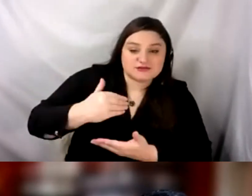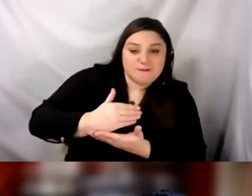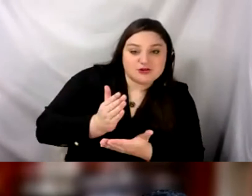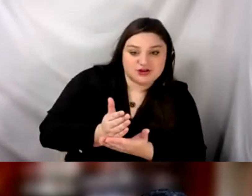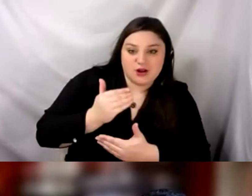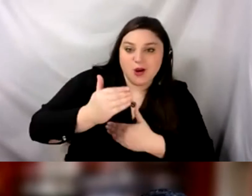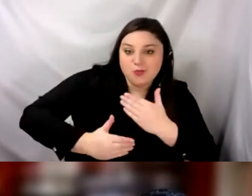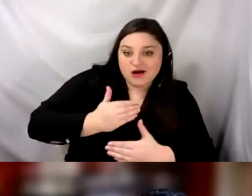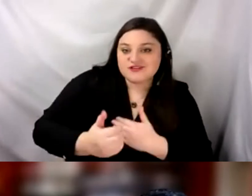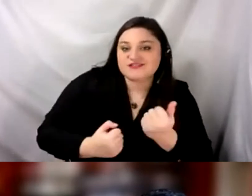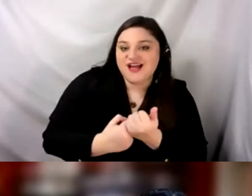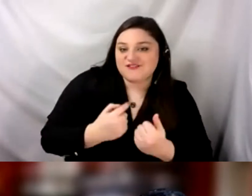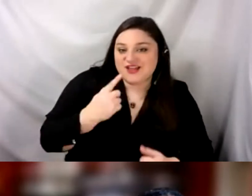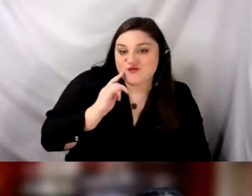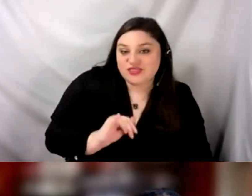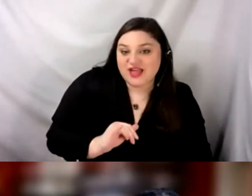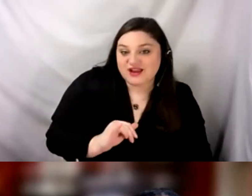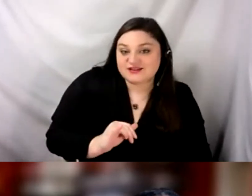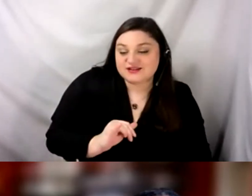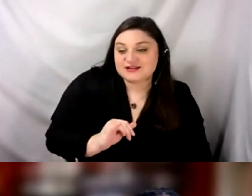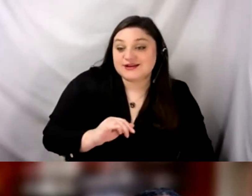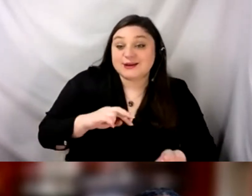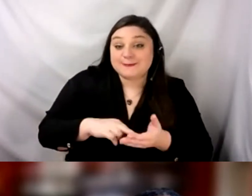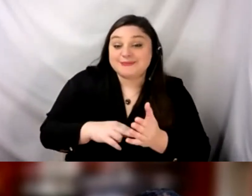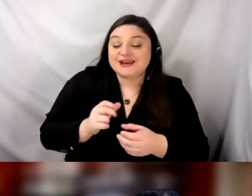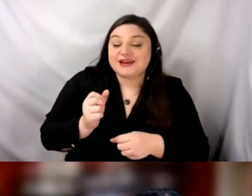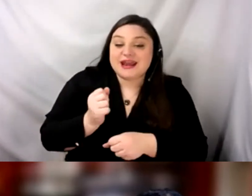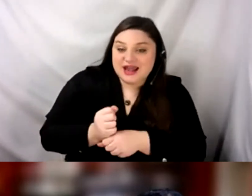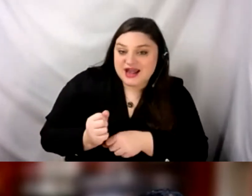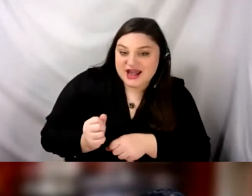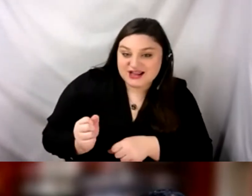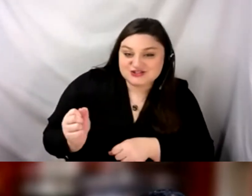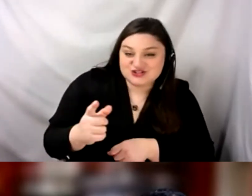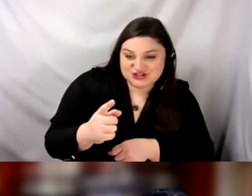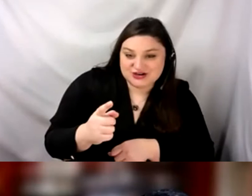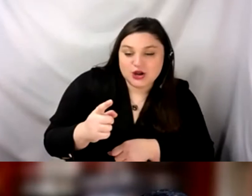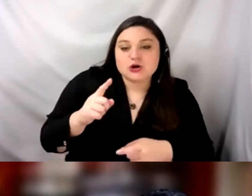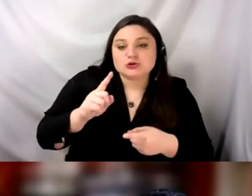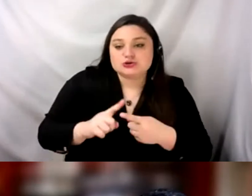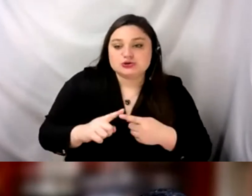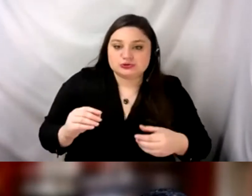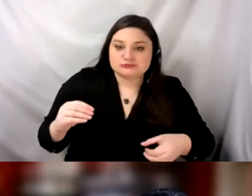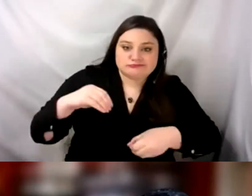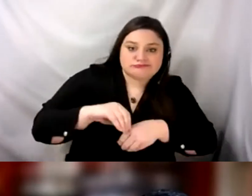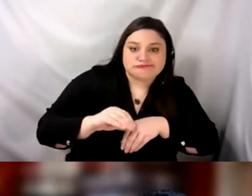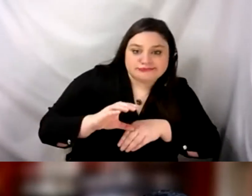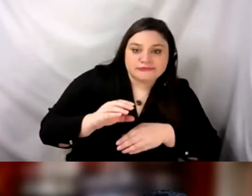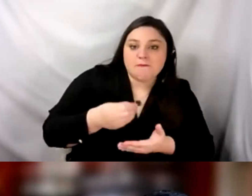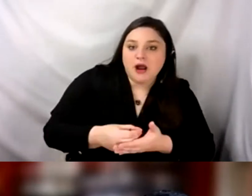which is next year, to put some money that has to do with relief It gets complicated because